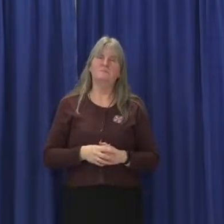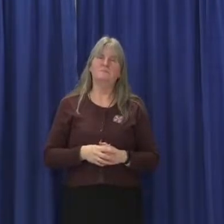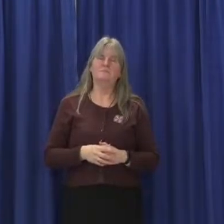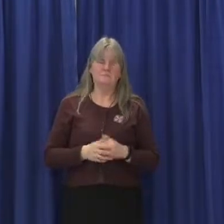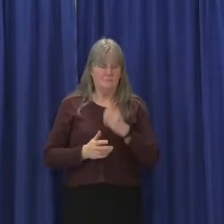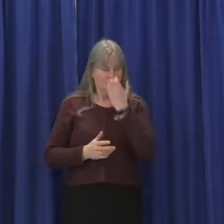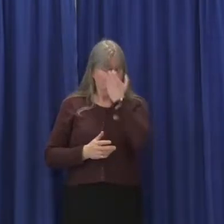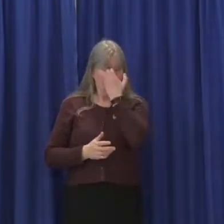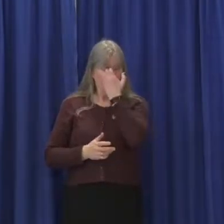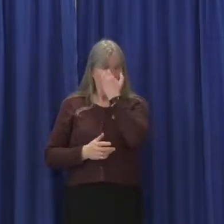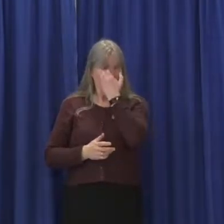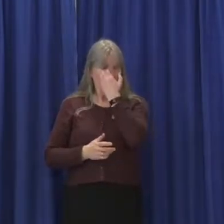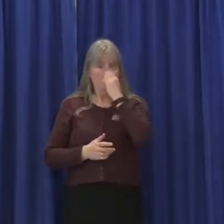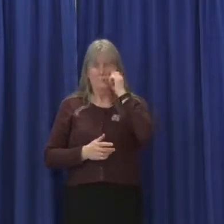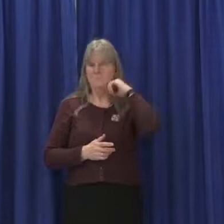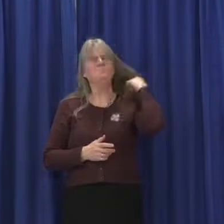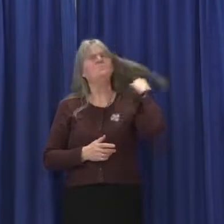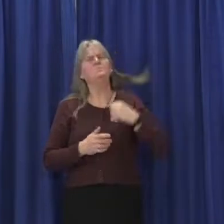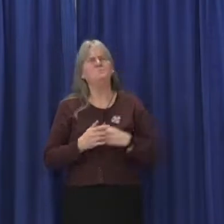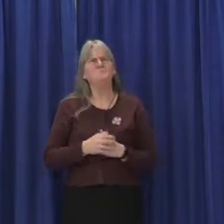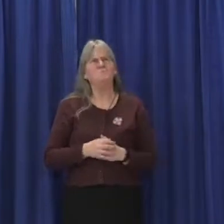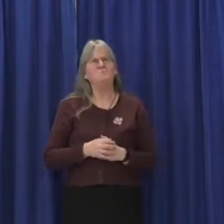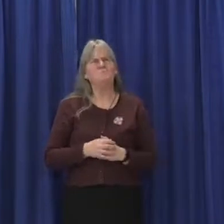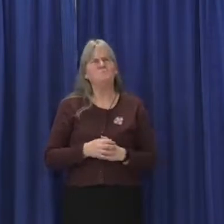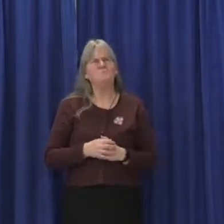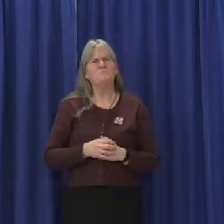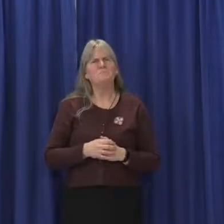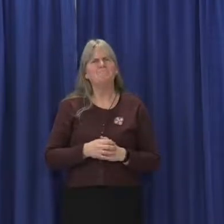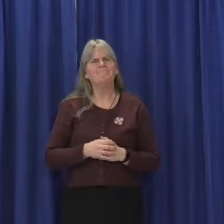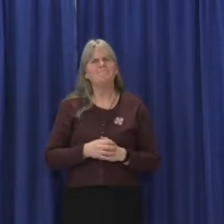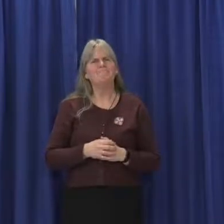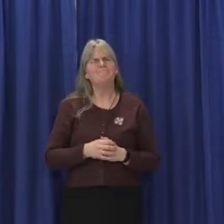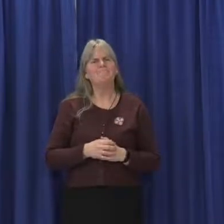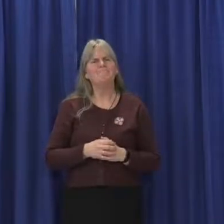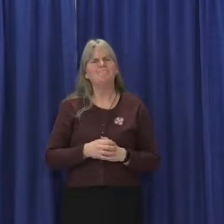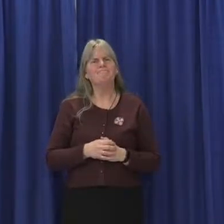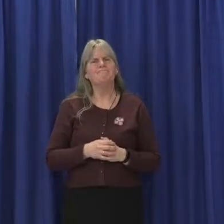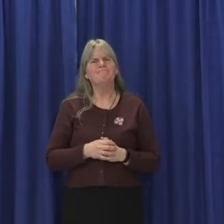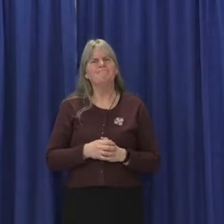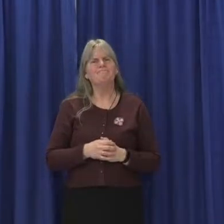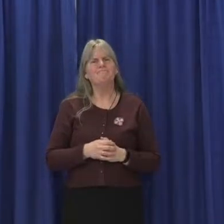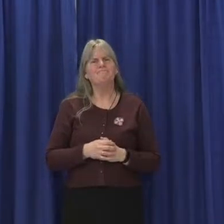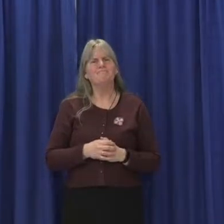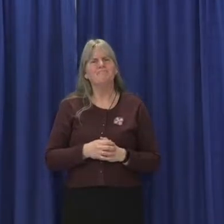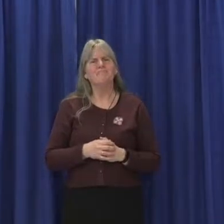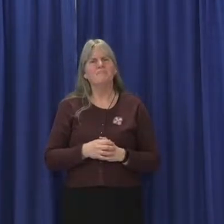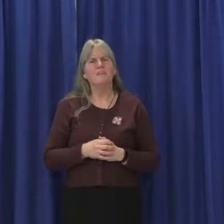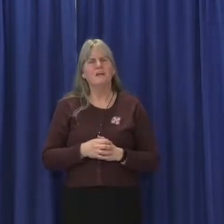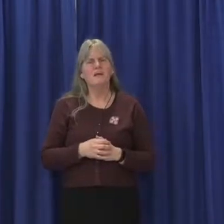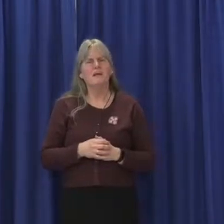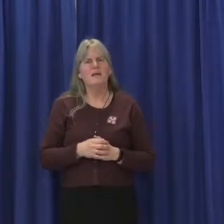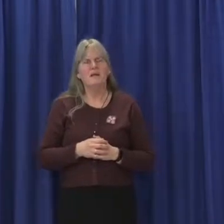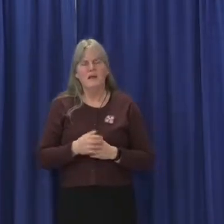So, it's been mentioned that there's quite the contrast between, as an example, curling practices where only two